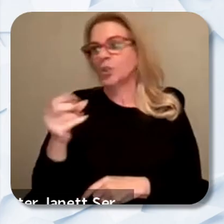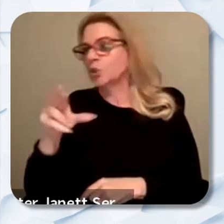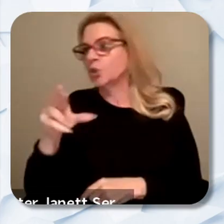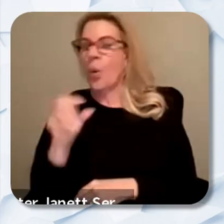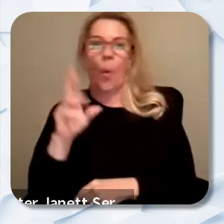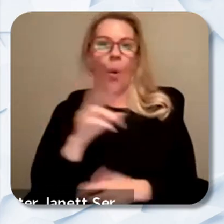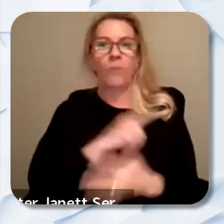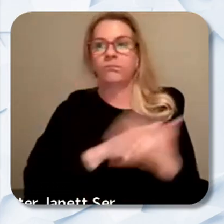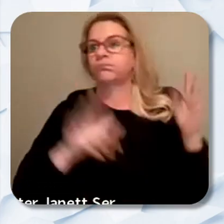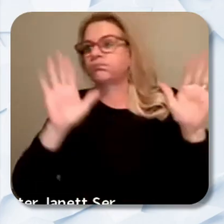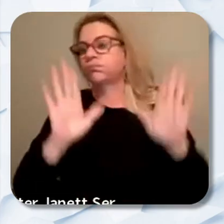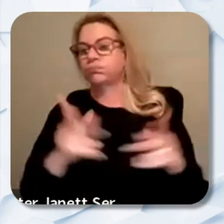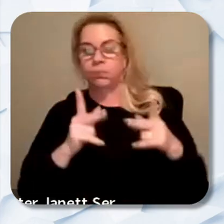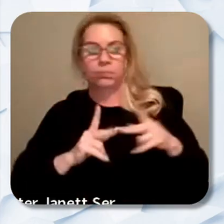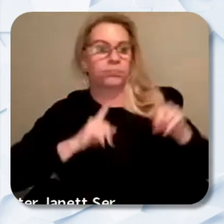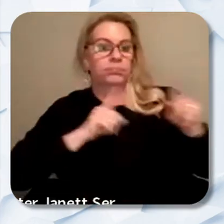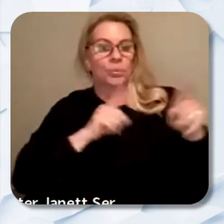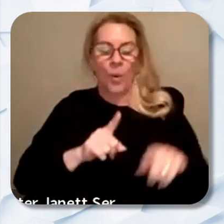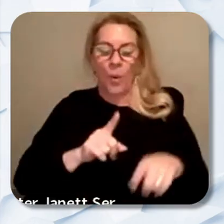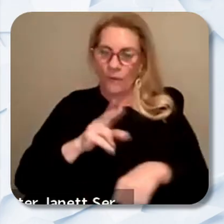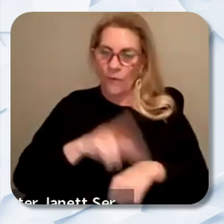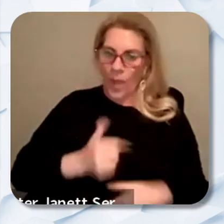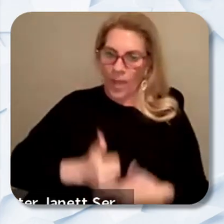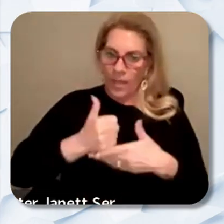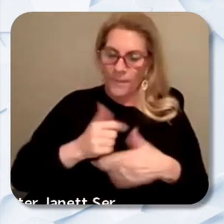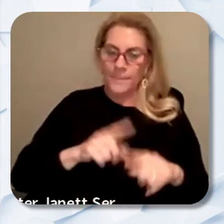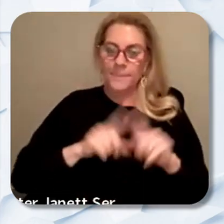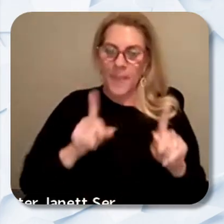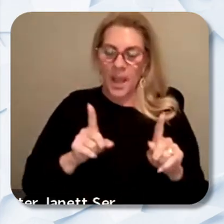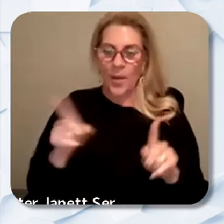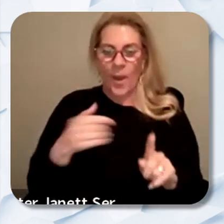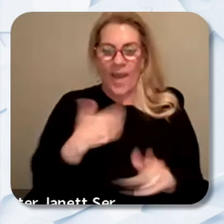these great places that definitely help but they have things that are at home that you can use if